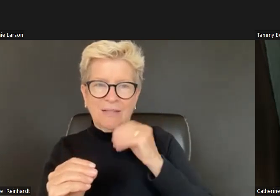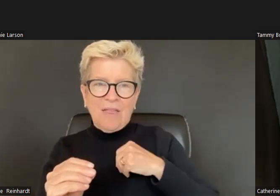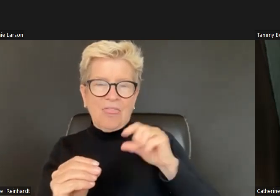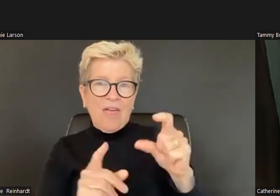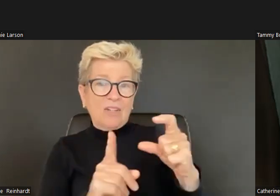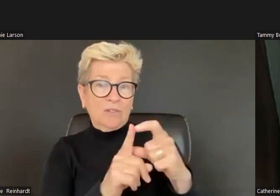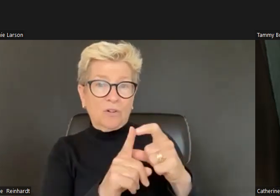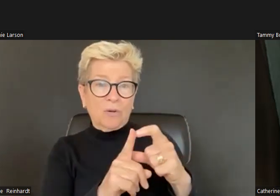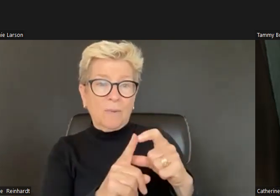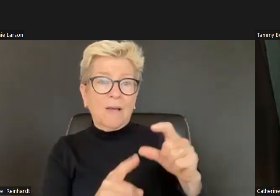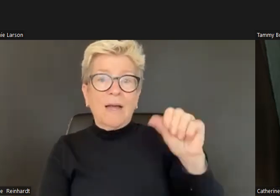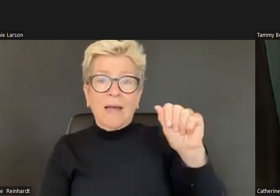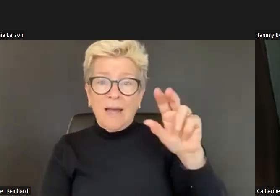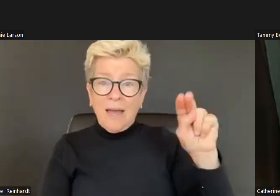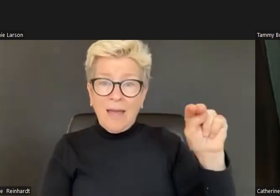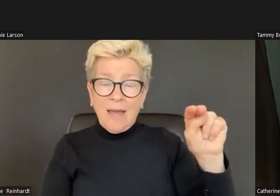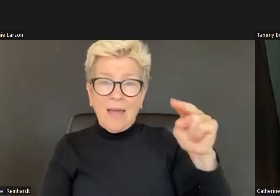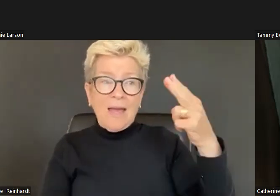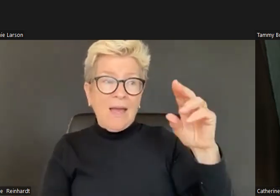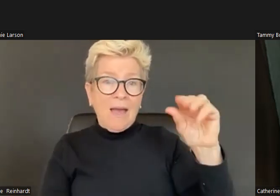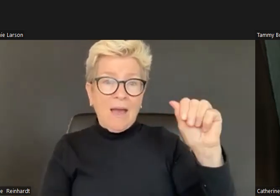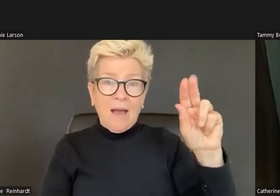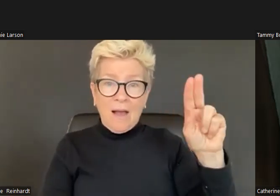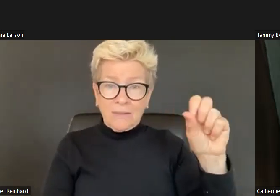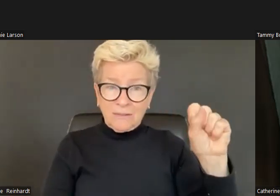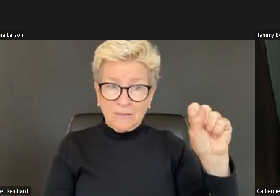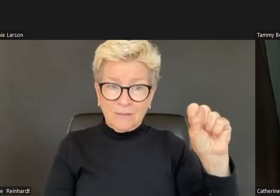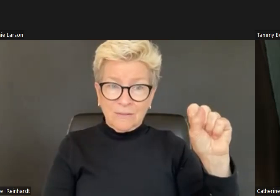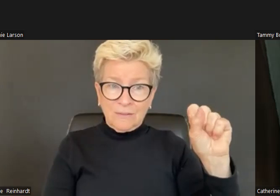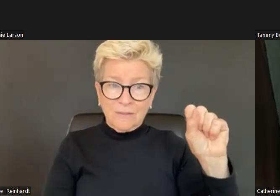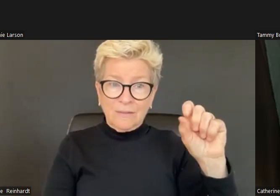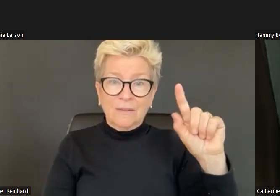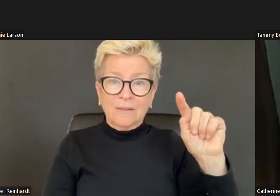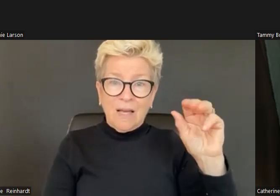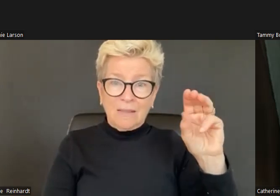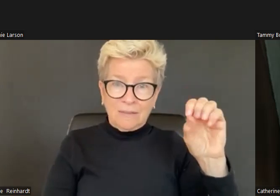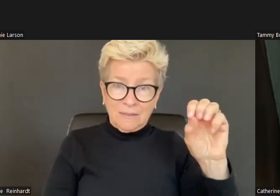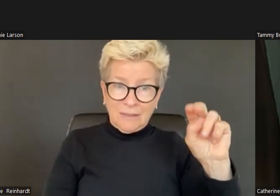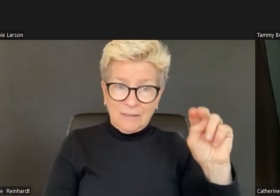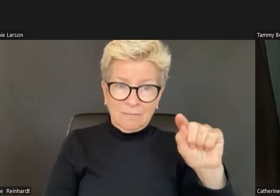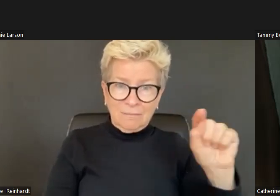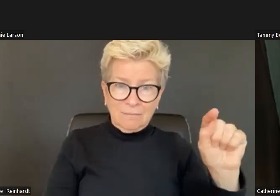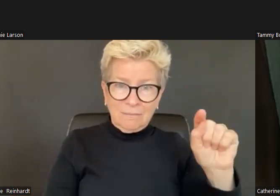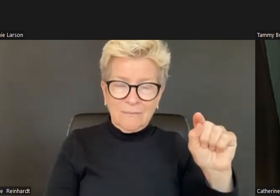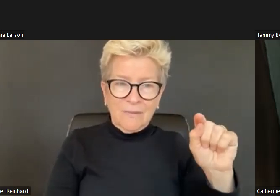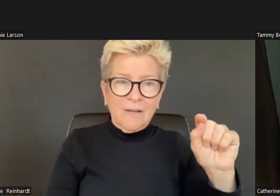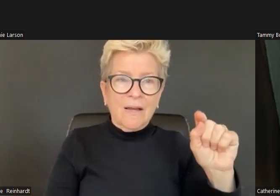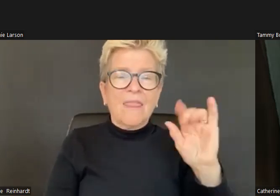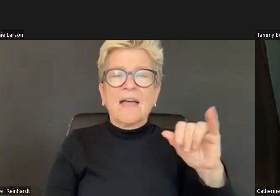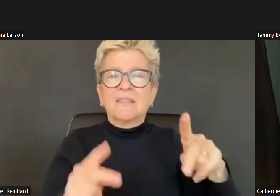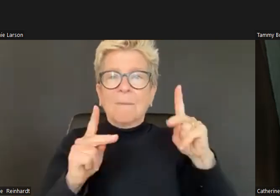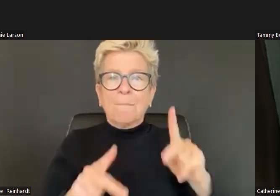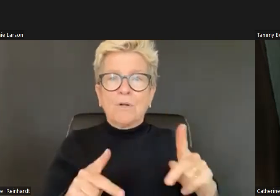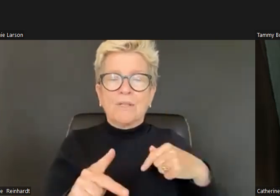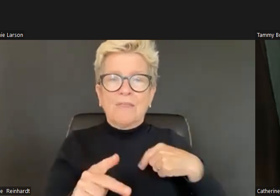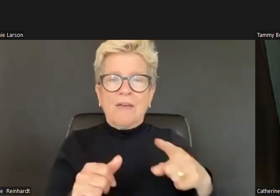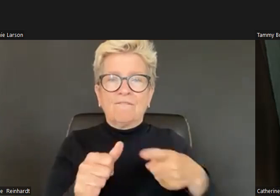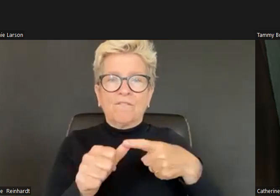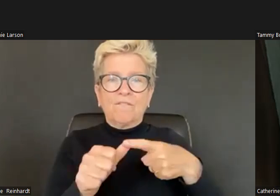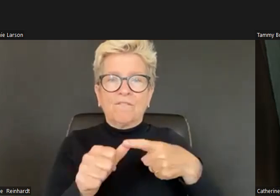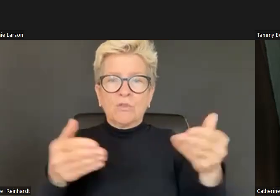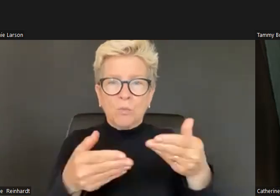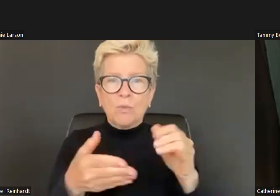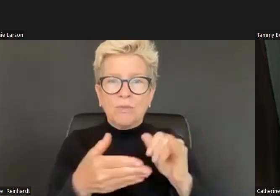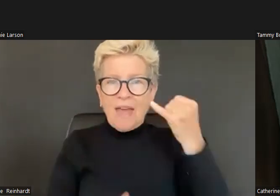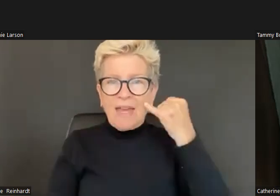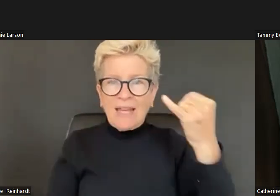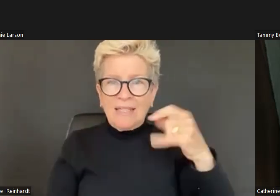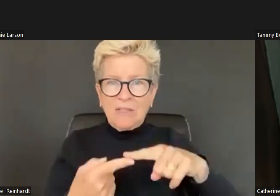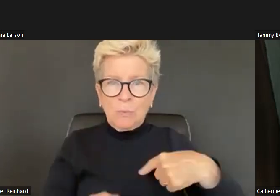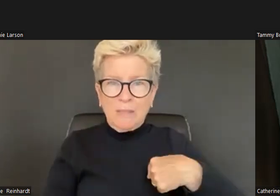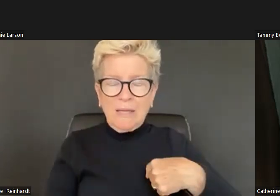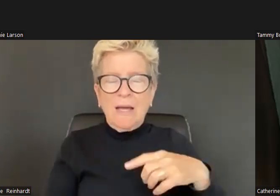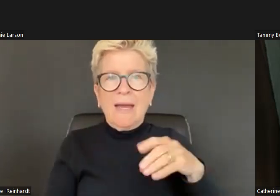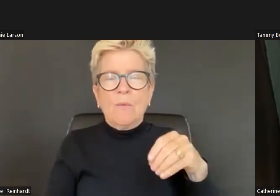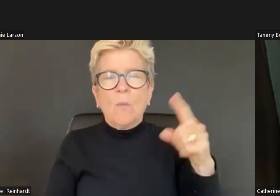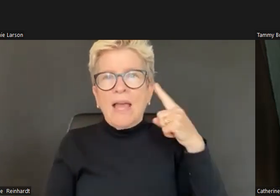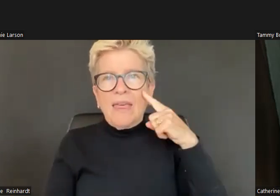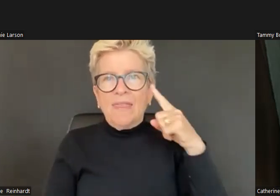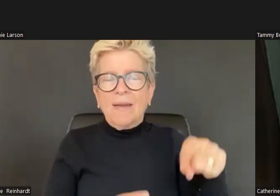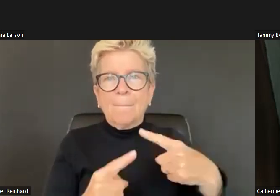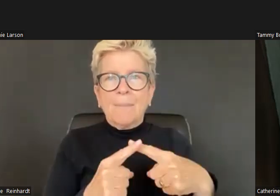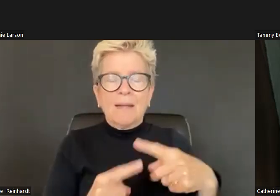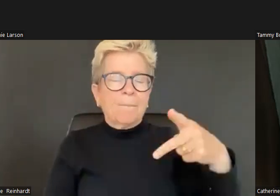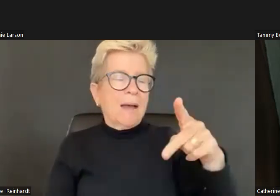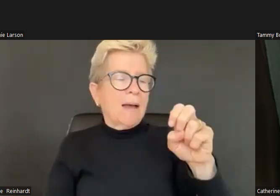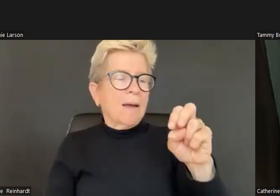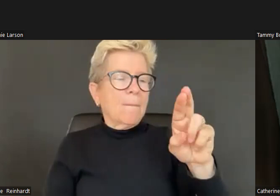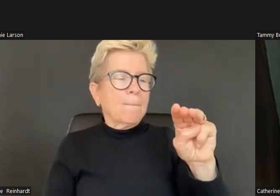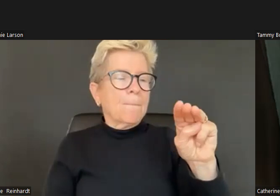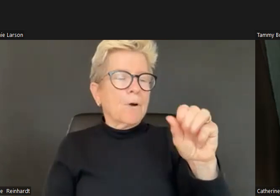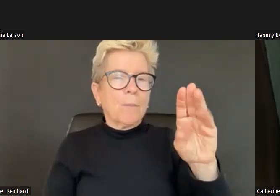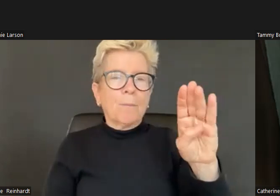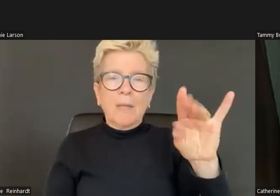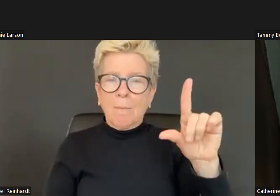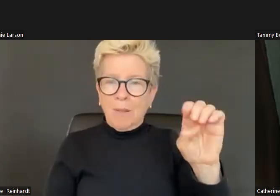You know, I've had this passion about permeable classroom. It's inspired from, research I did at the master's in teaching.